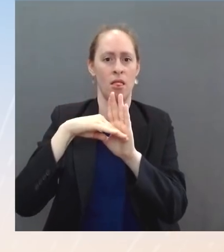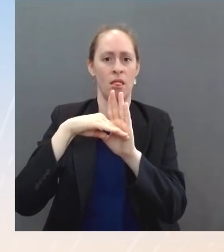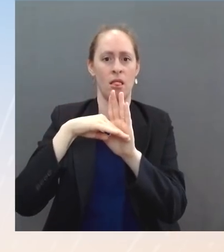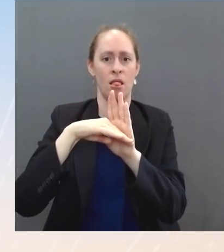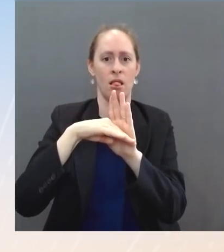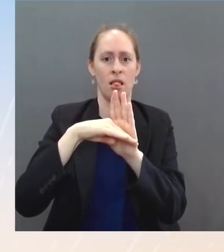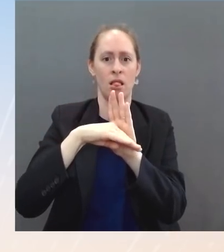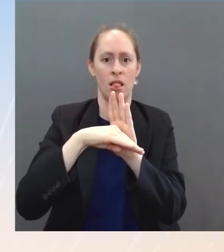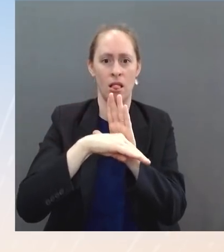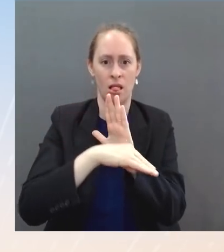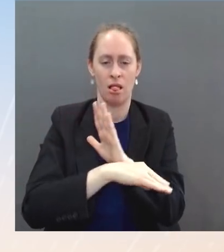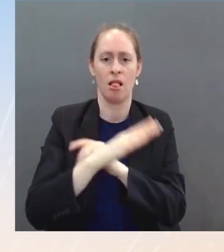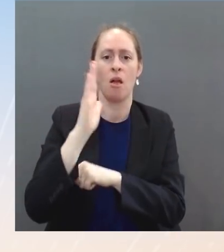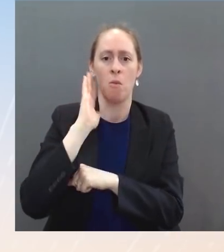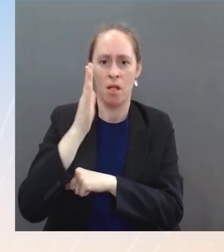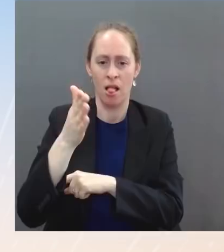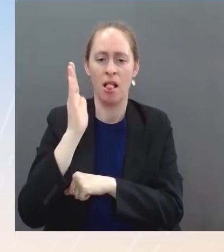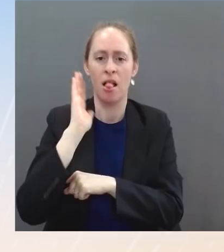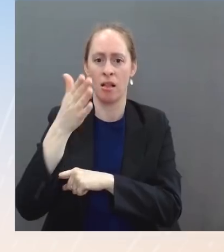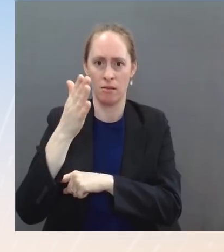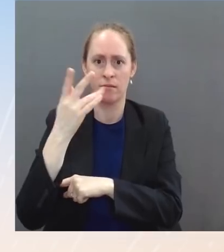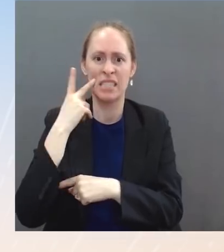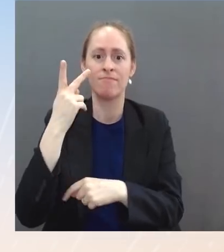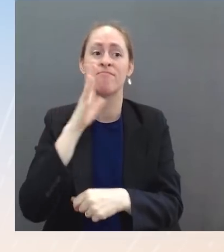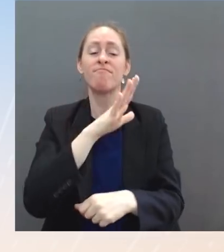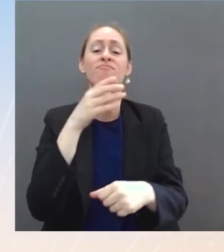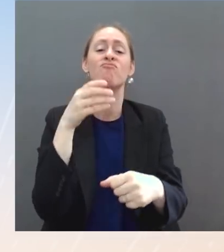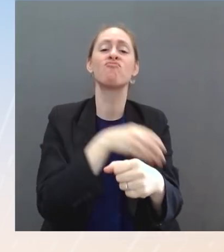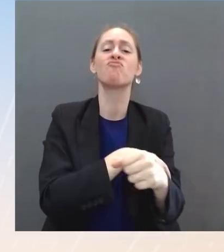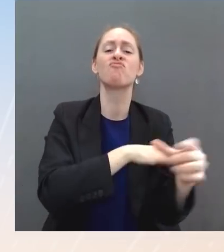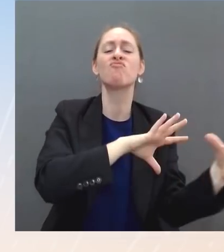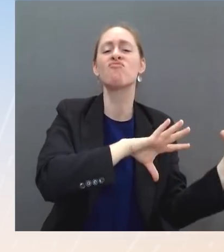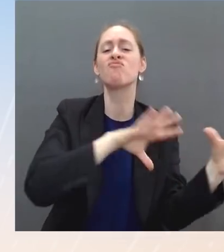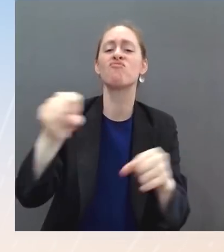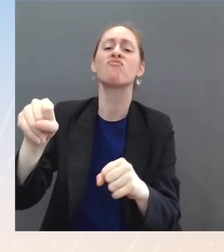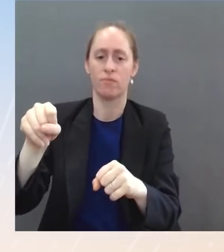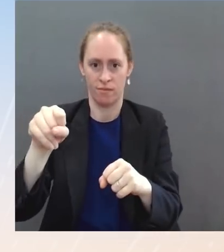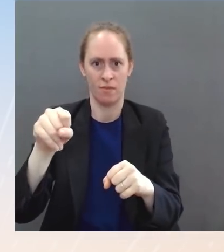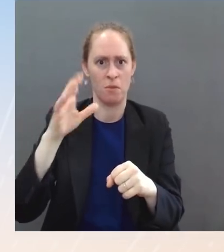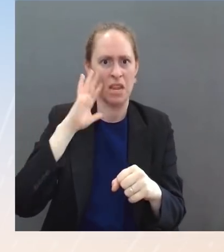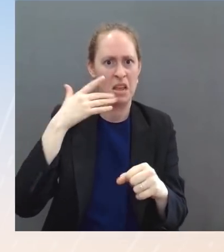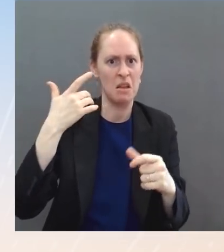to hit their industrial base hard, to hit the sources of revenue that have propped up this war